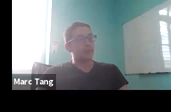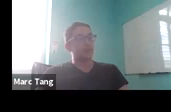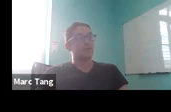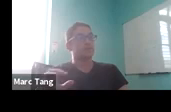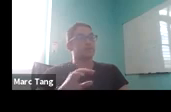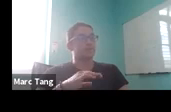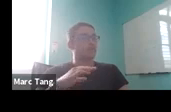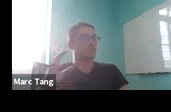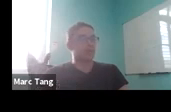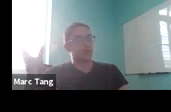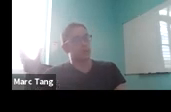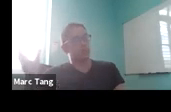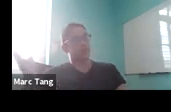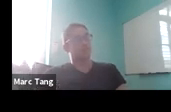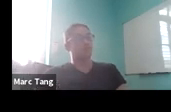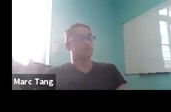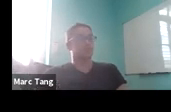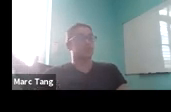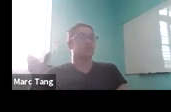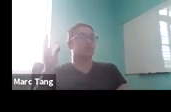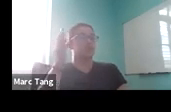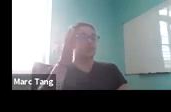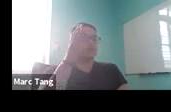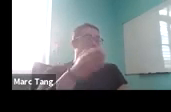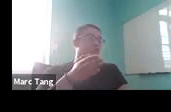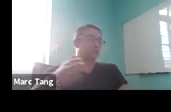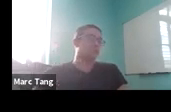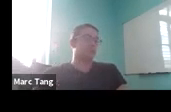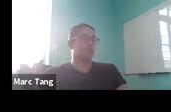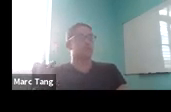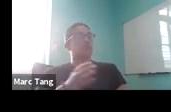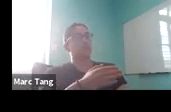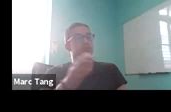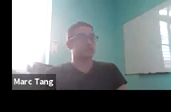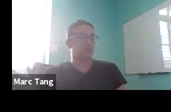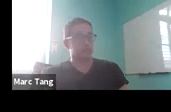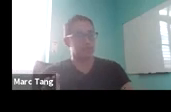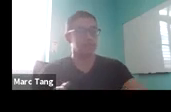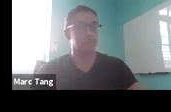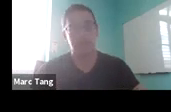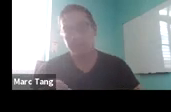that is that almost have a 100 percent of subject before the verb so almost all sentences have